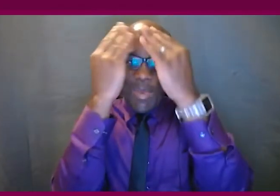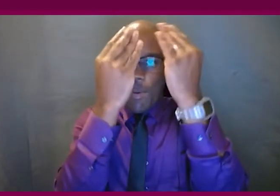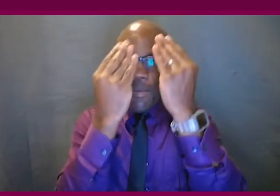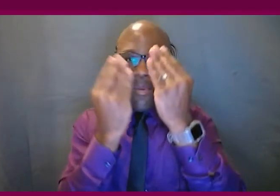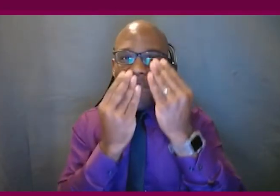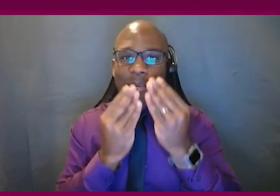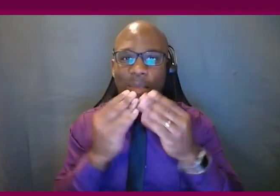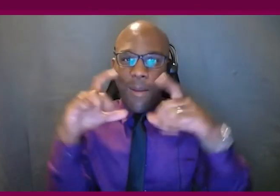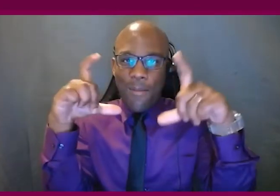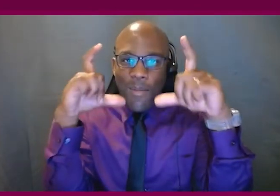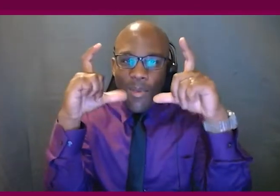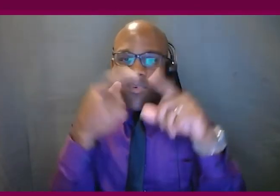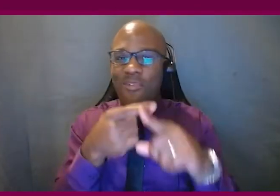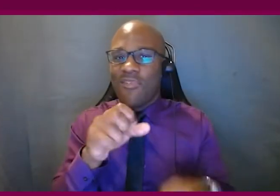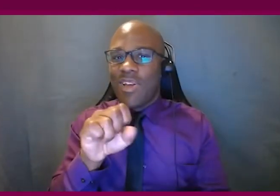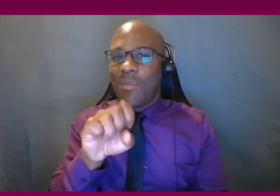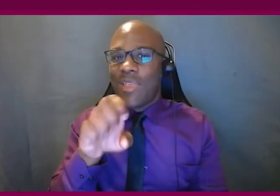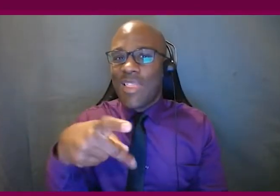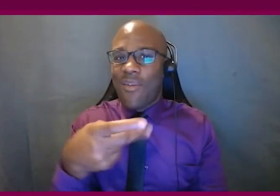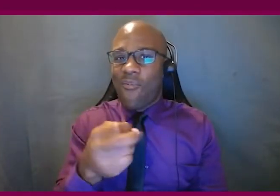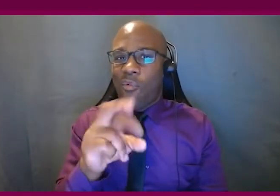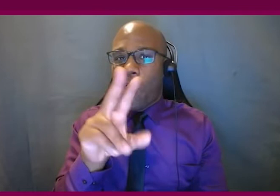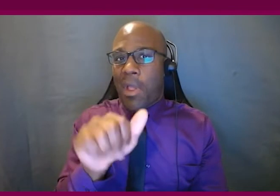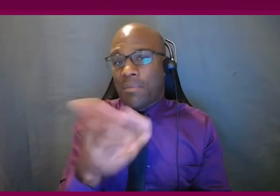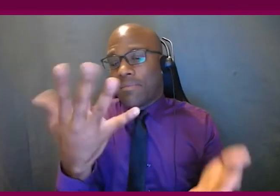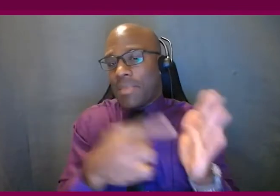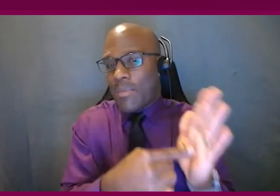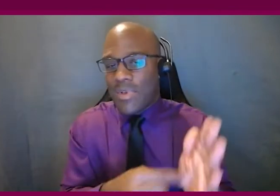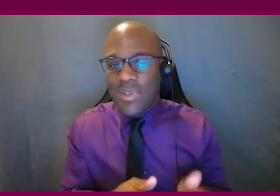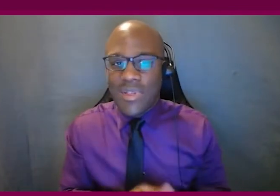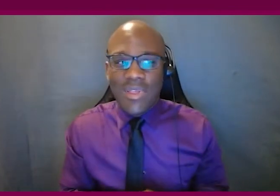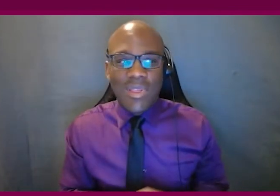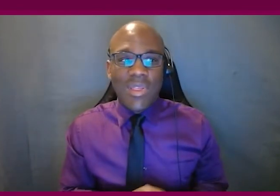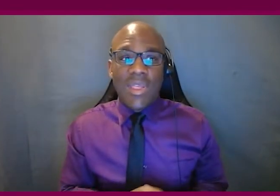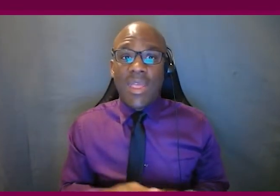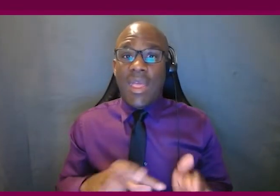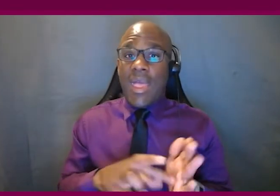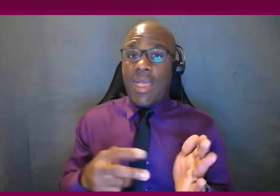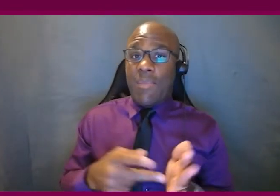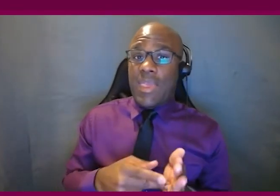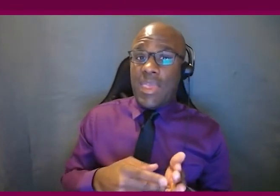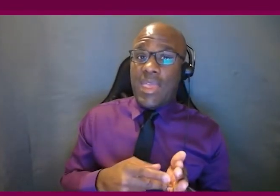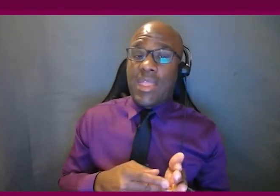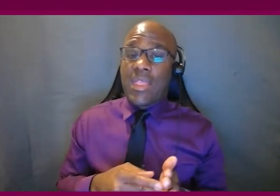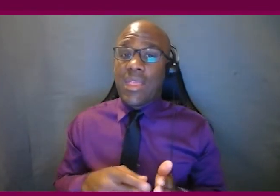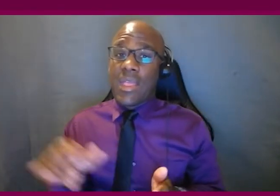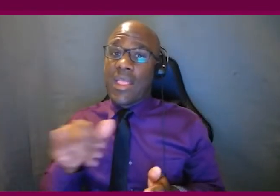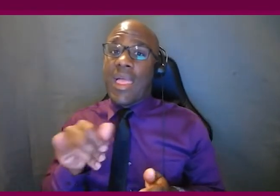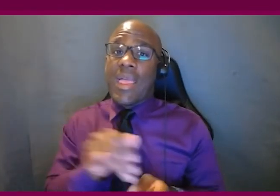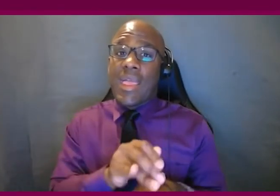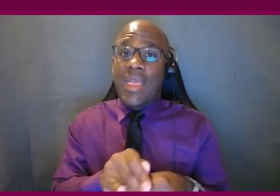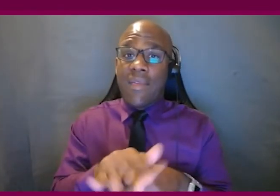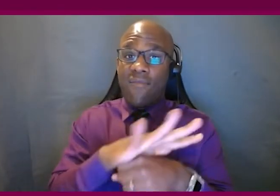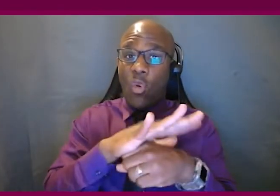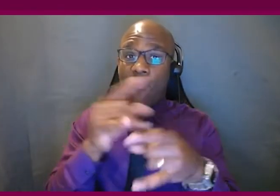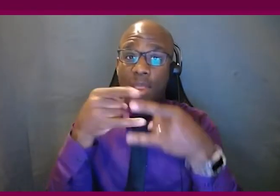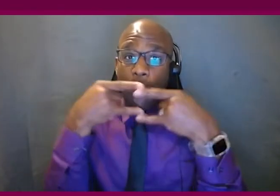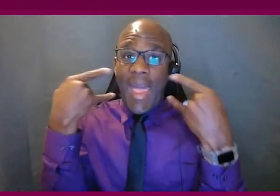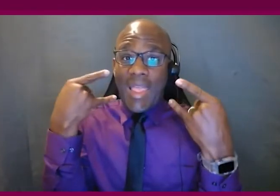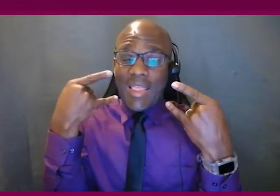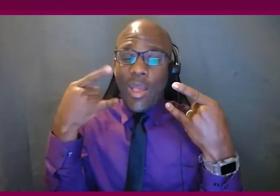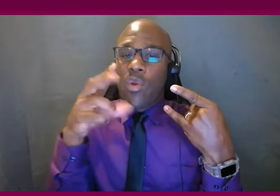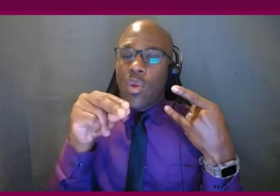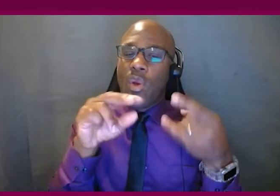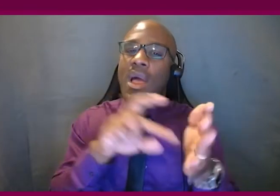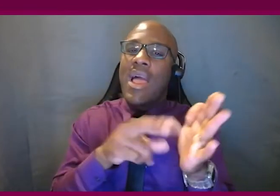I mean like Sephora cucumber, rose scented serum that you put on your face while you're